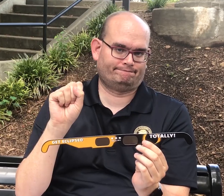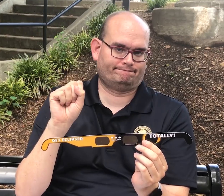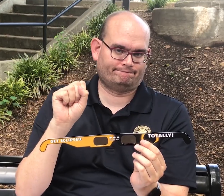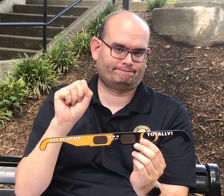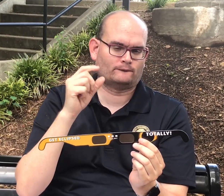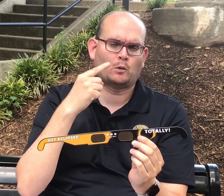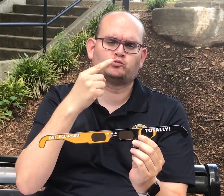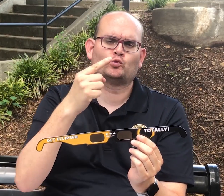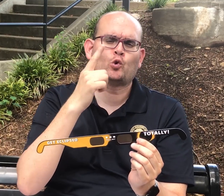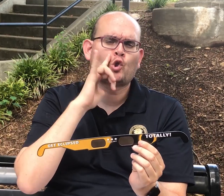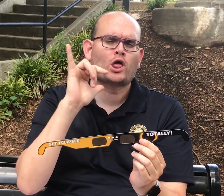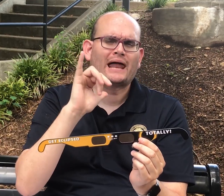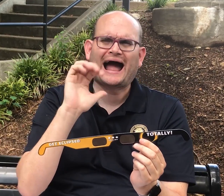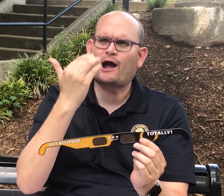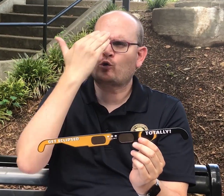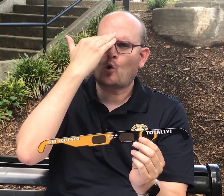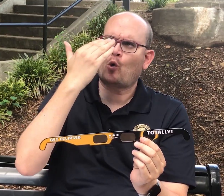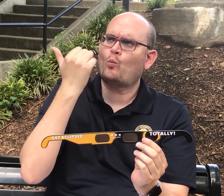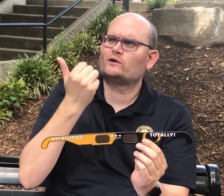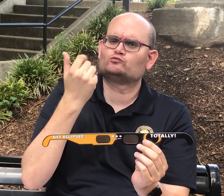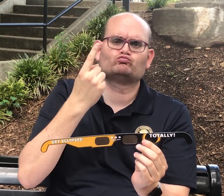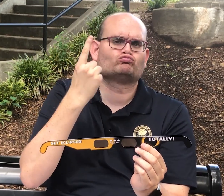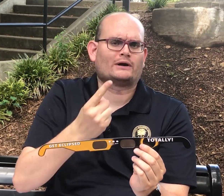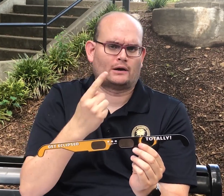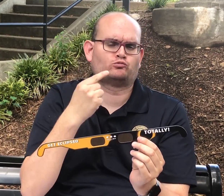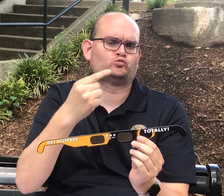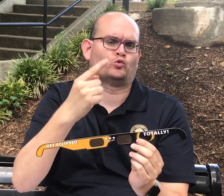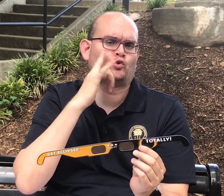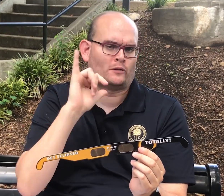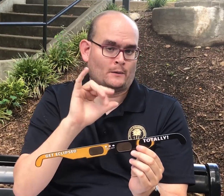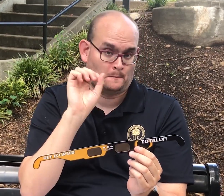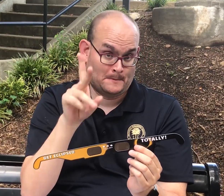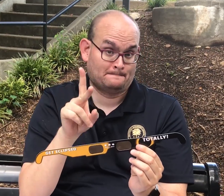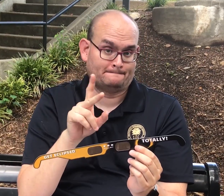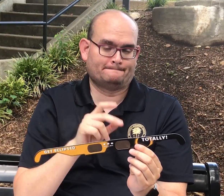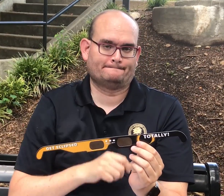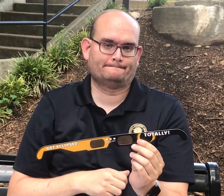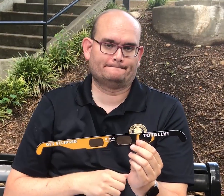THOUGH DETERMINING BETWEEN APPROPRIATE EYEWEAR CAN BE CHALLENGING, IT IS POSSIBLE TO DIFFERENTIATE